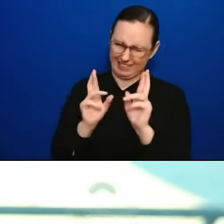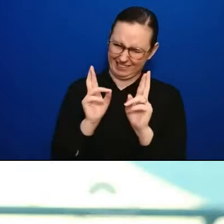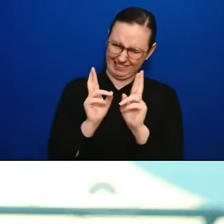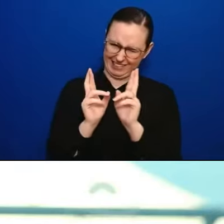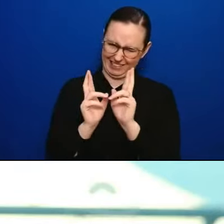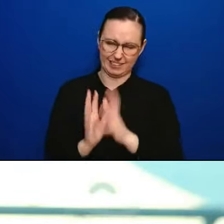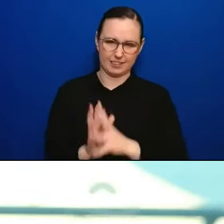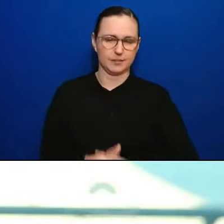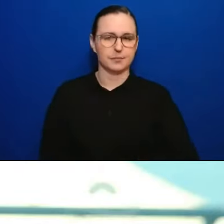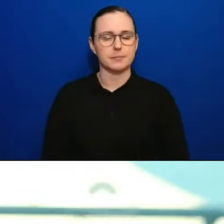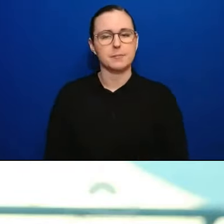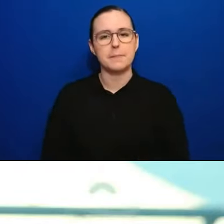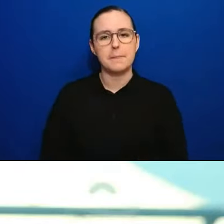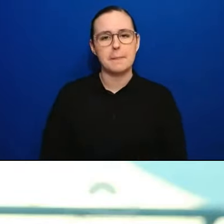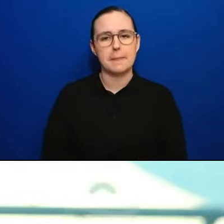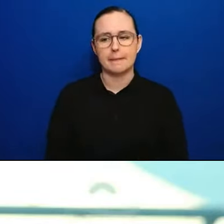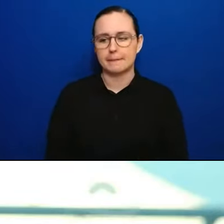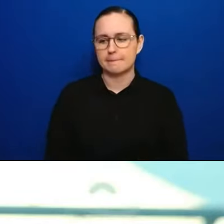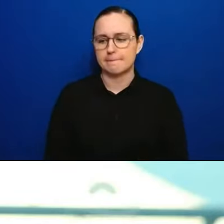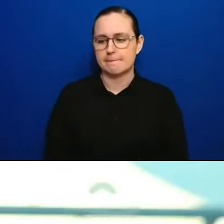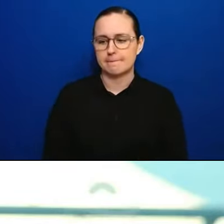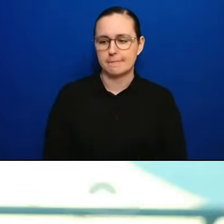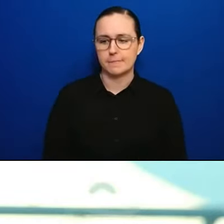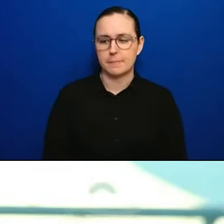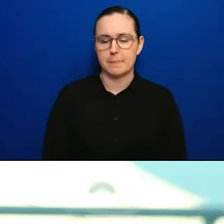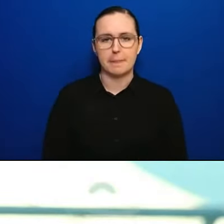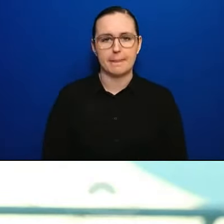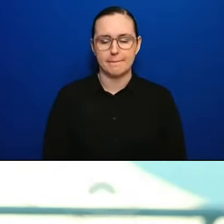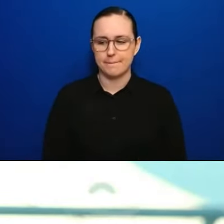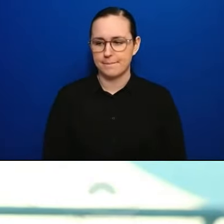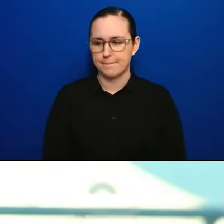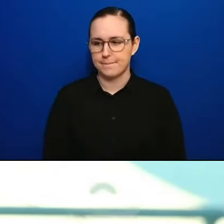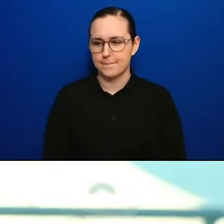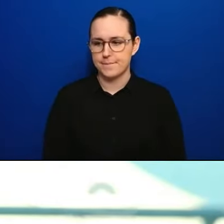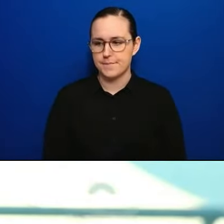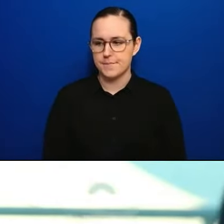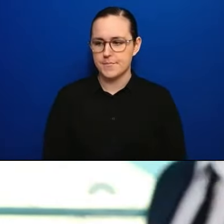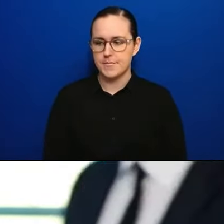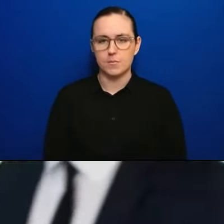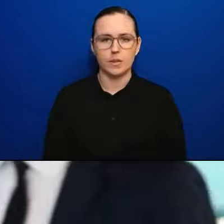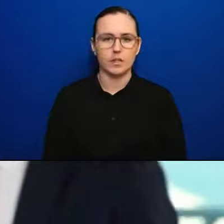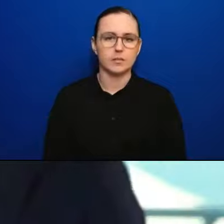we've had.